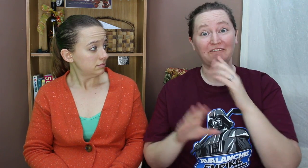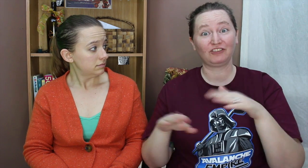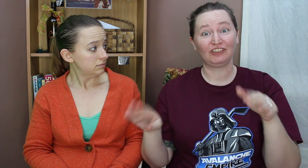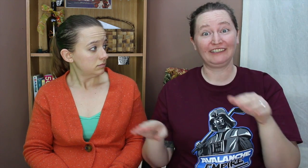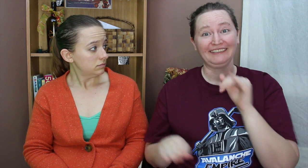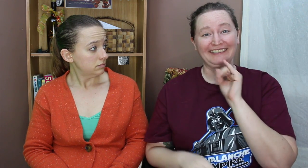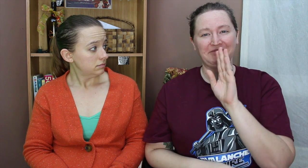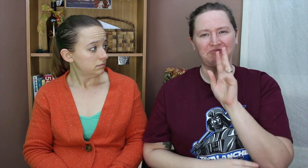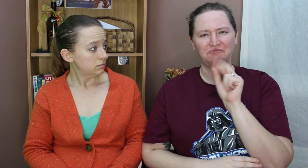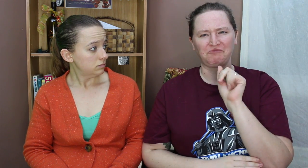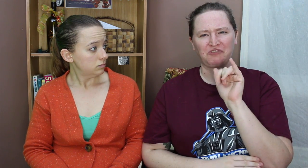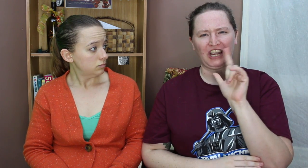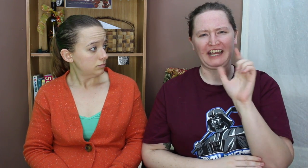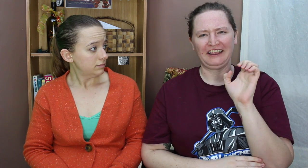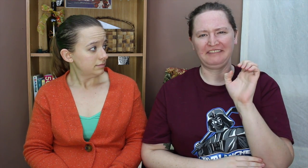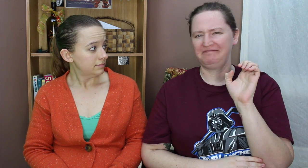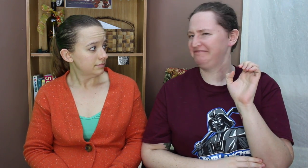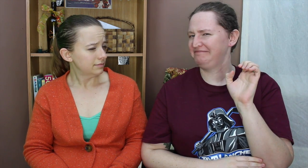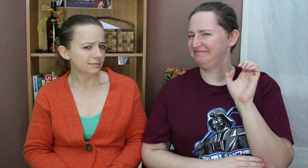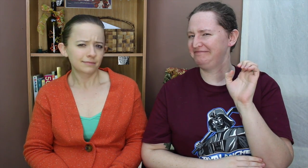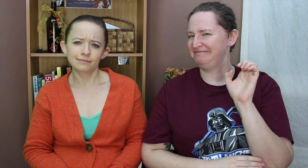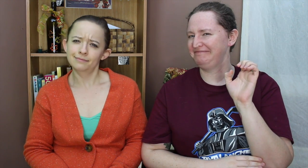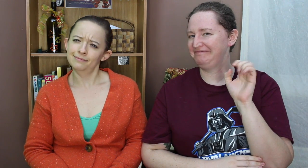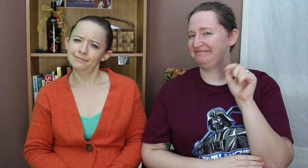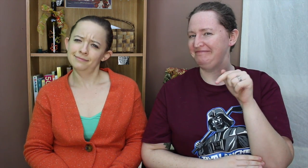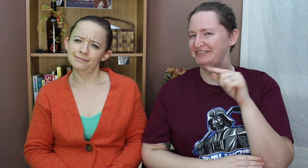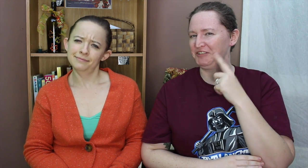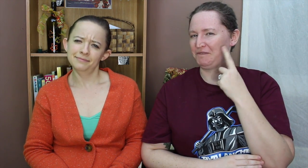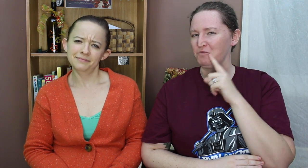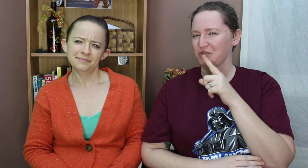resources they said for Deaf children is Braille.